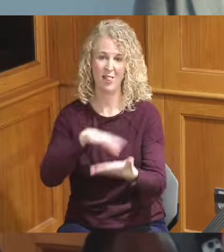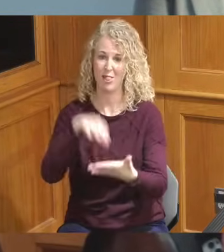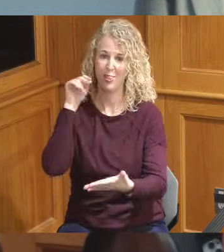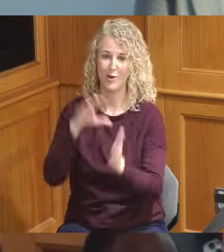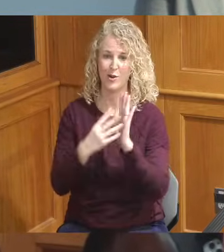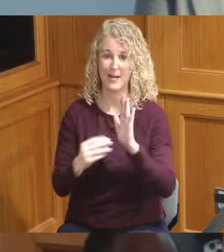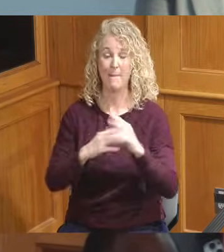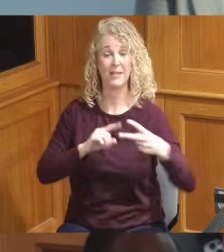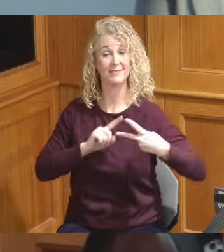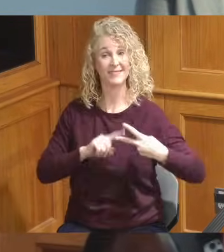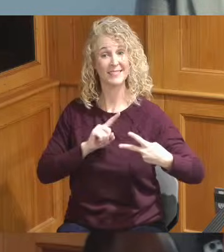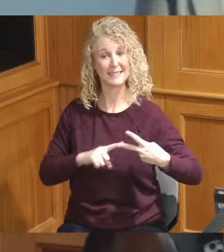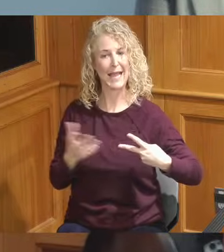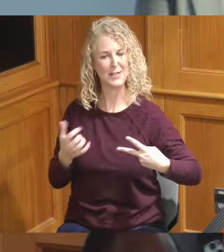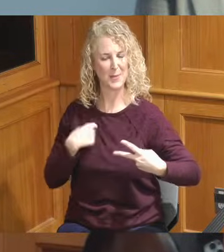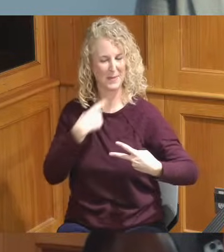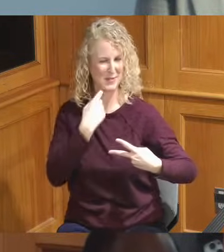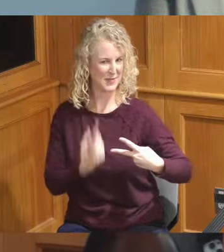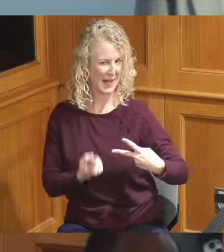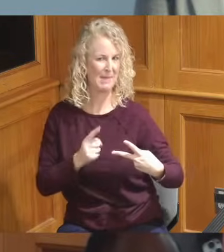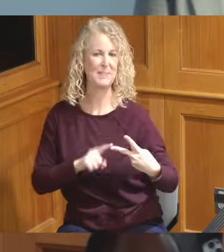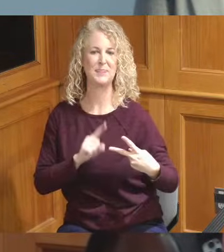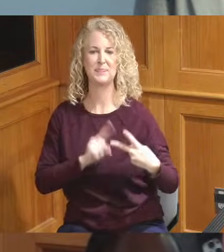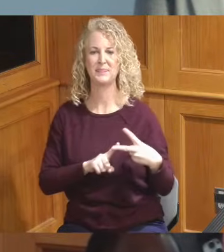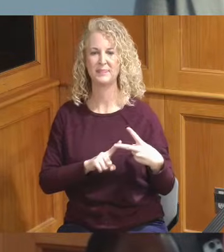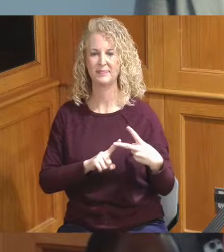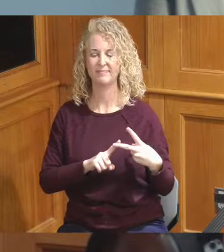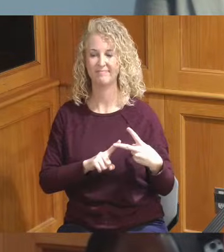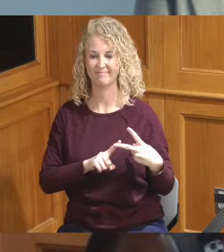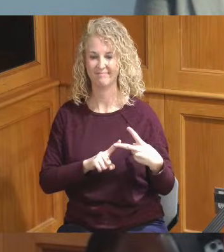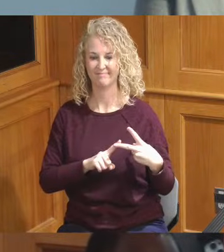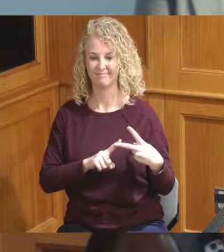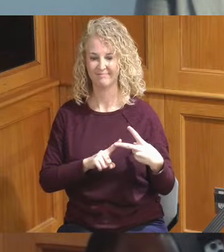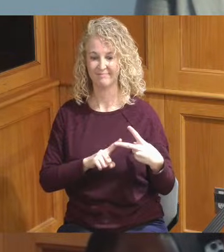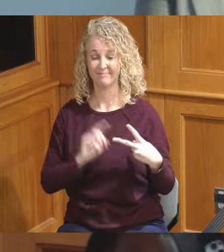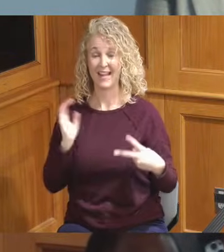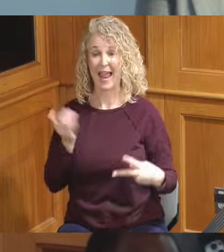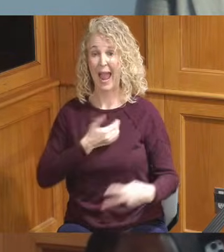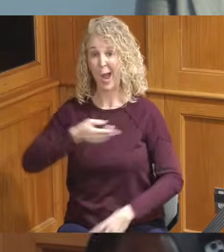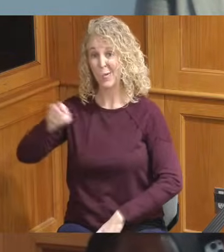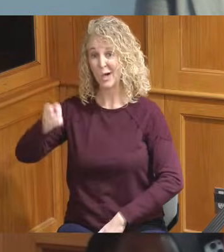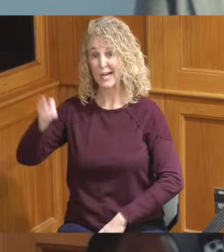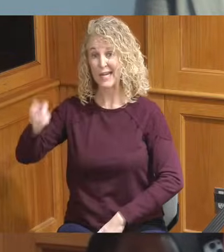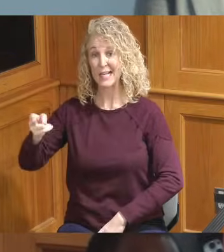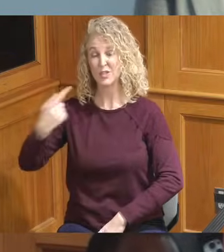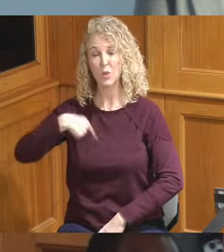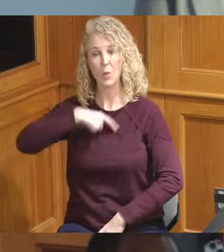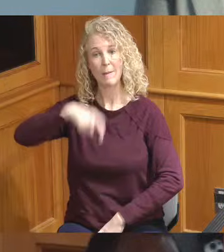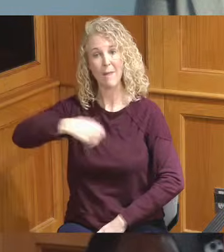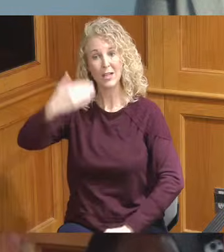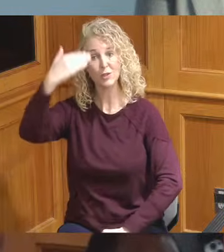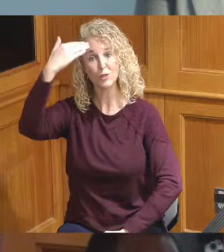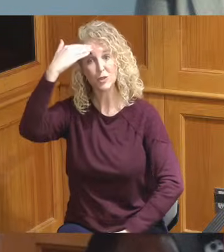the second thing she would want me to say is know our history. It is so important now more than ever